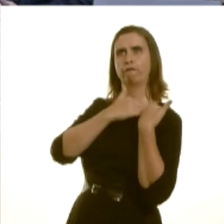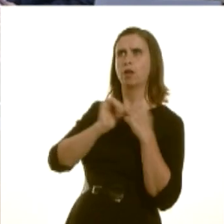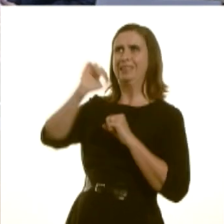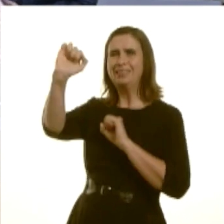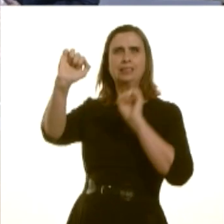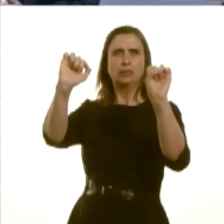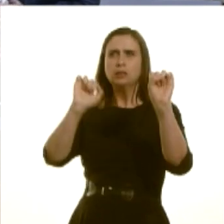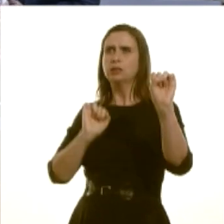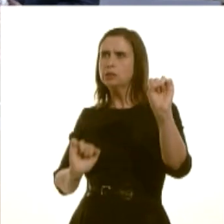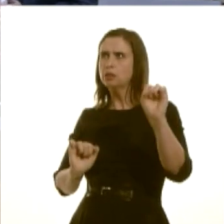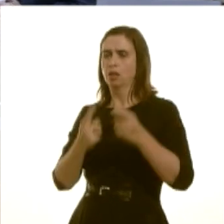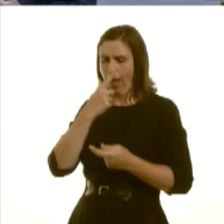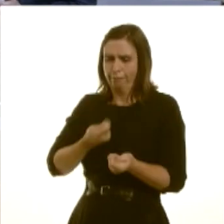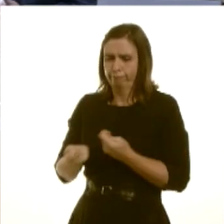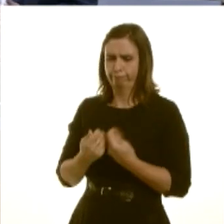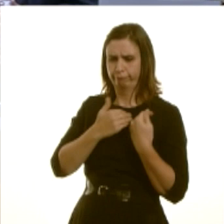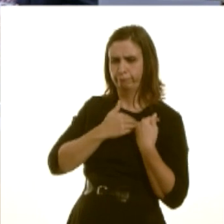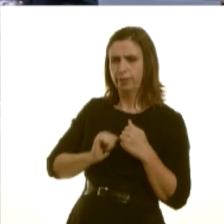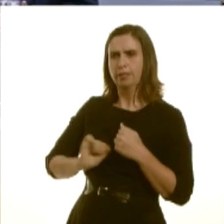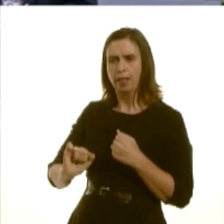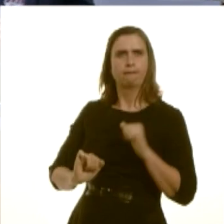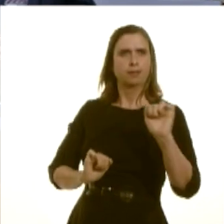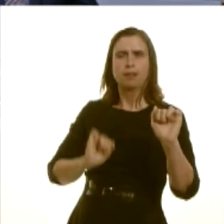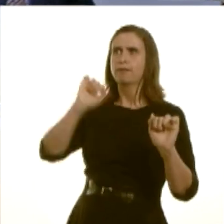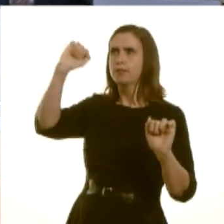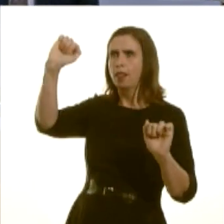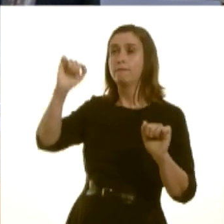of the UK can be realised, including those of us here in Wales?